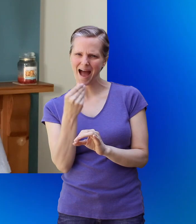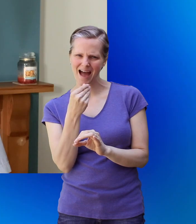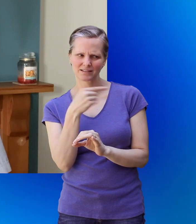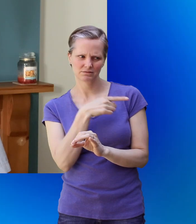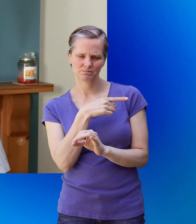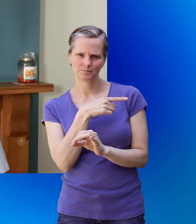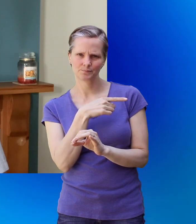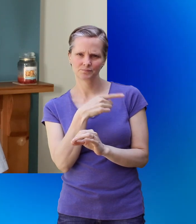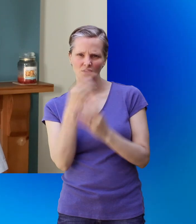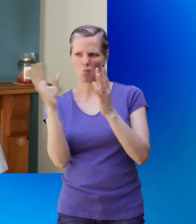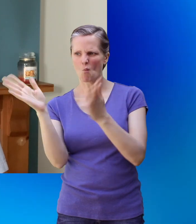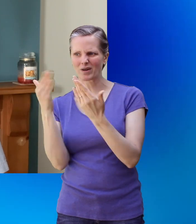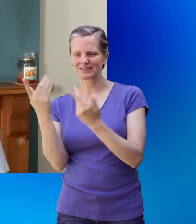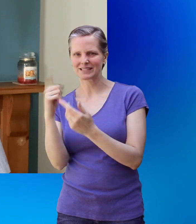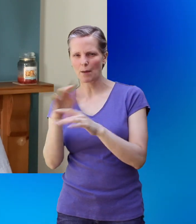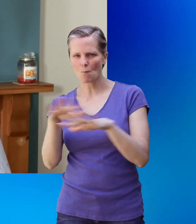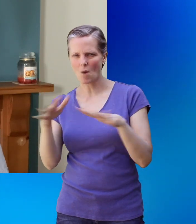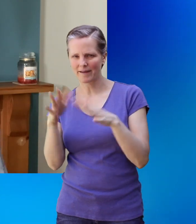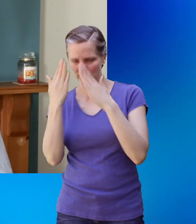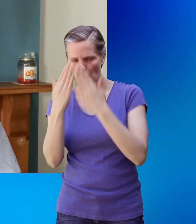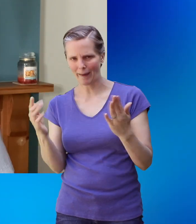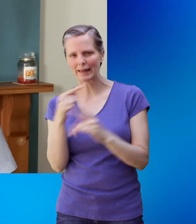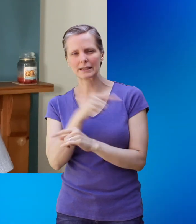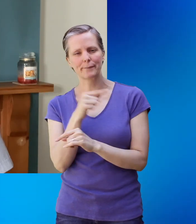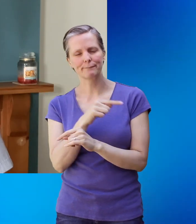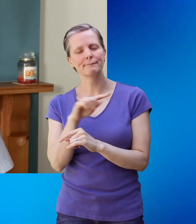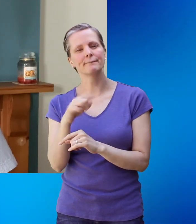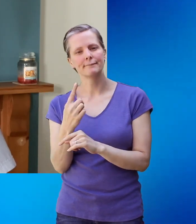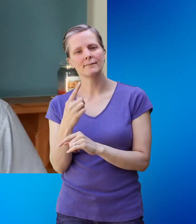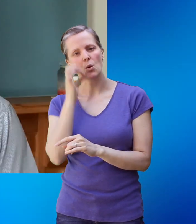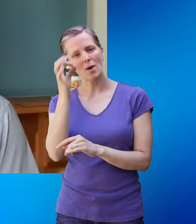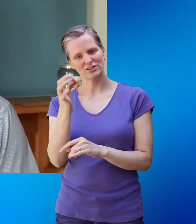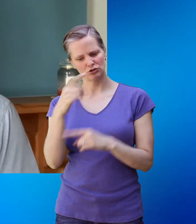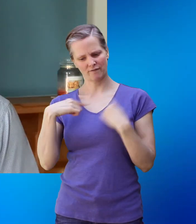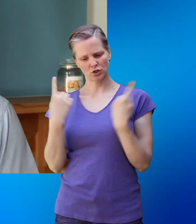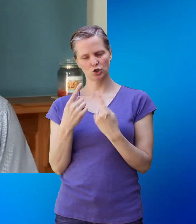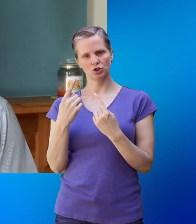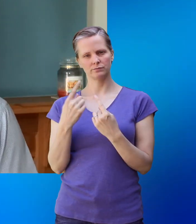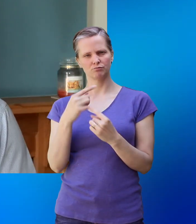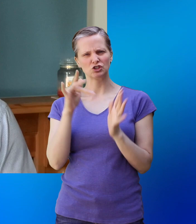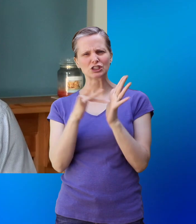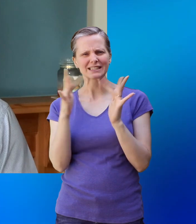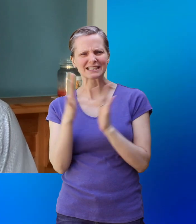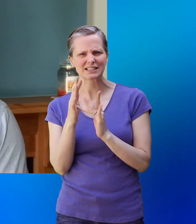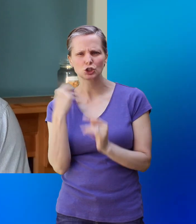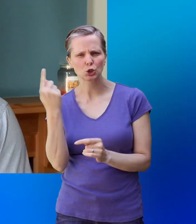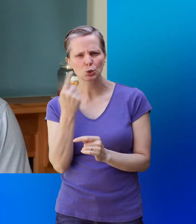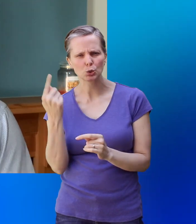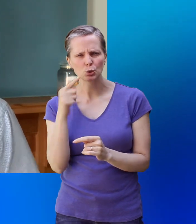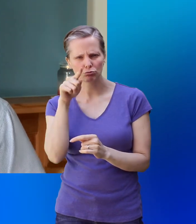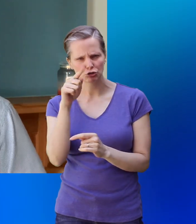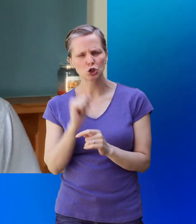obey Him?" How about that question for us? Who is Jesus to you? Have a chat with